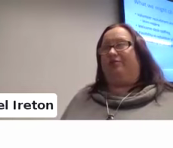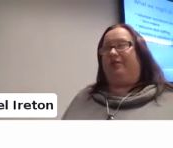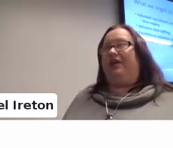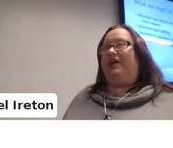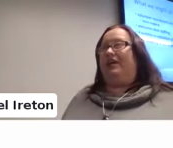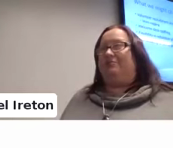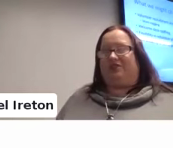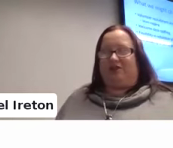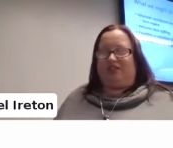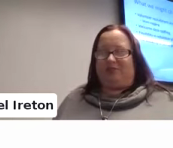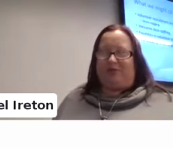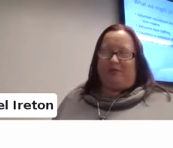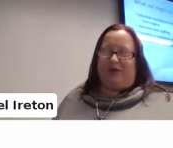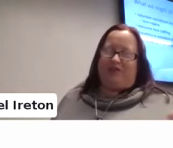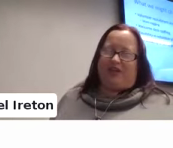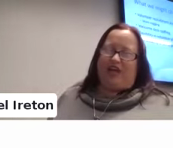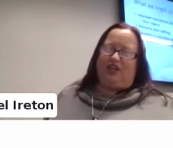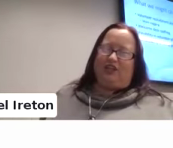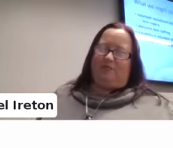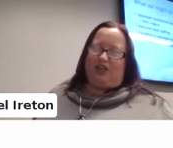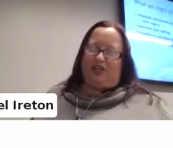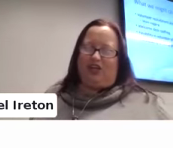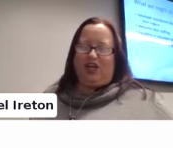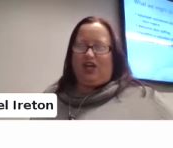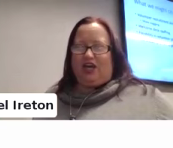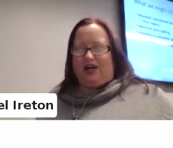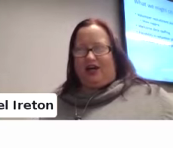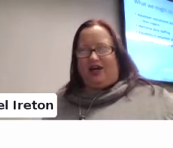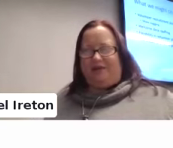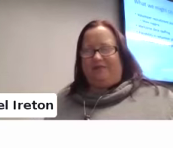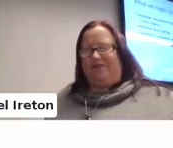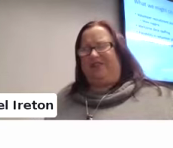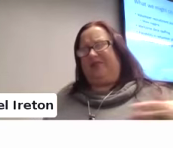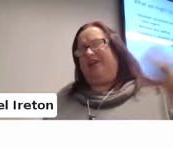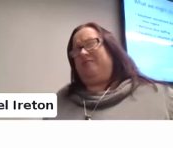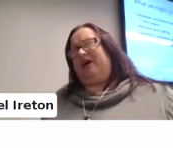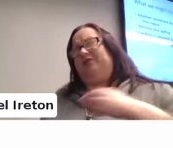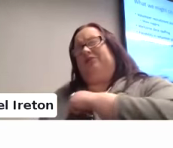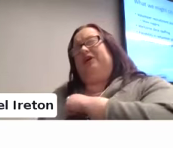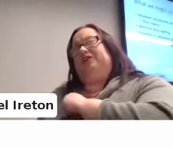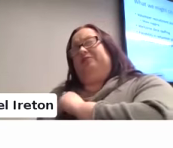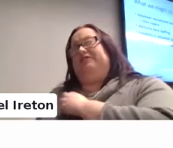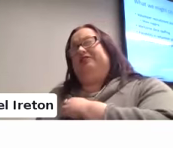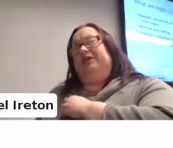We -- the first time we did this we had Dan and I at the welcome desk which we the second time we recruited students for that.